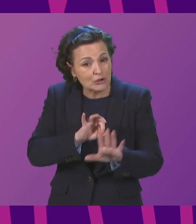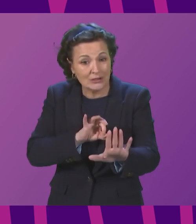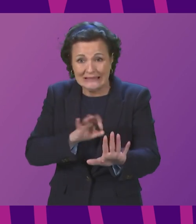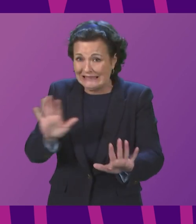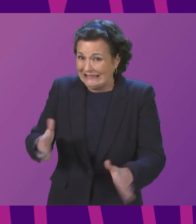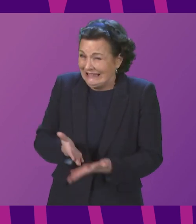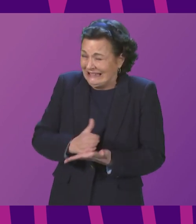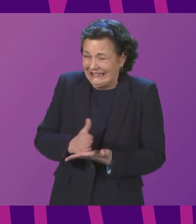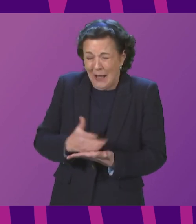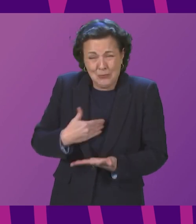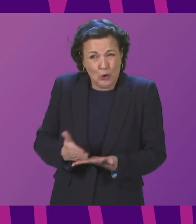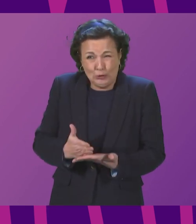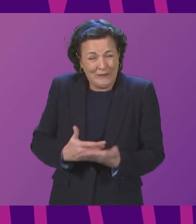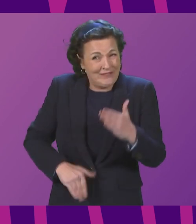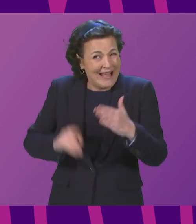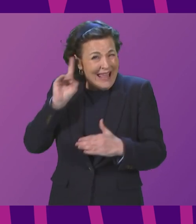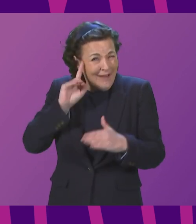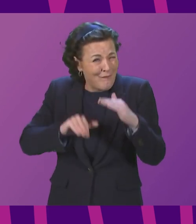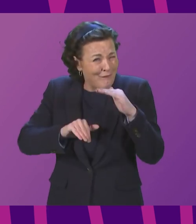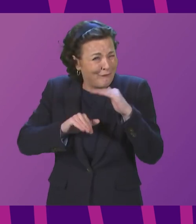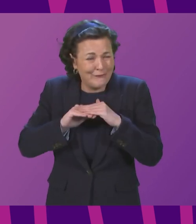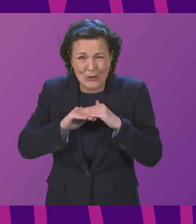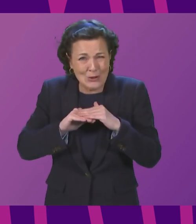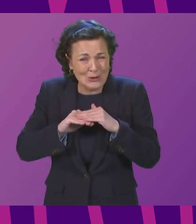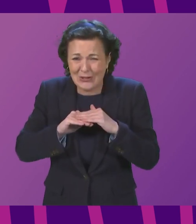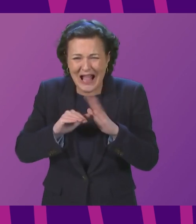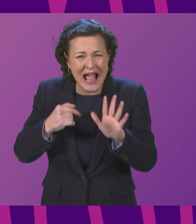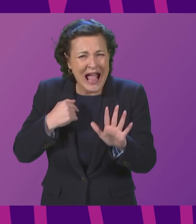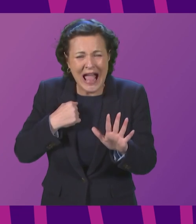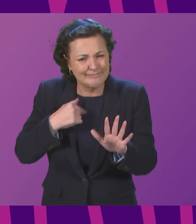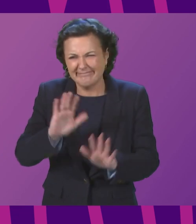Unfortunately, Presiding Officer, I am not sure that I heard enough of the question even